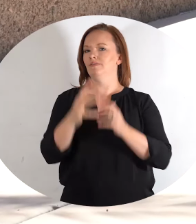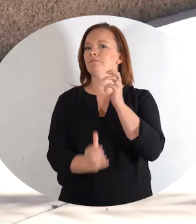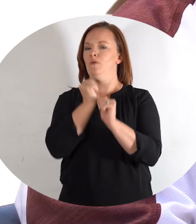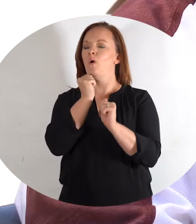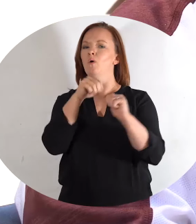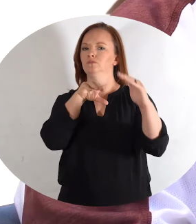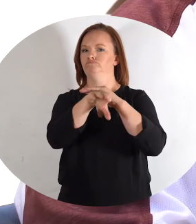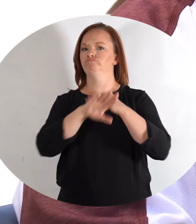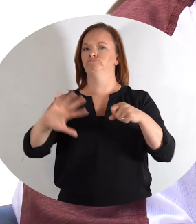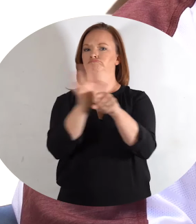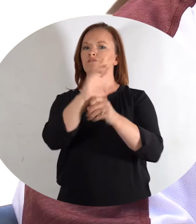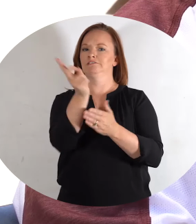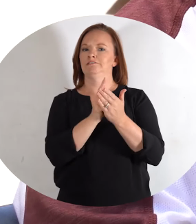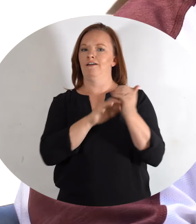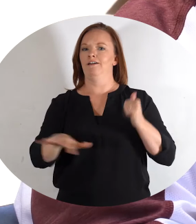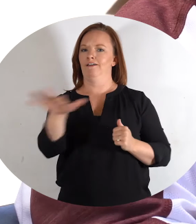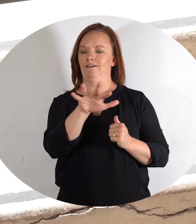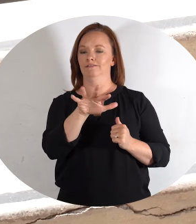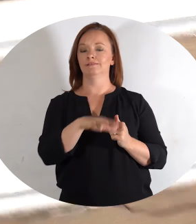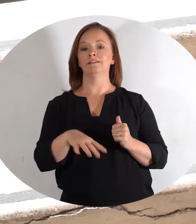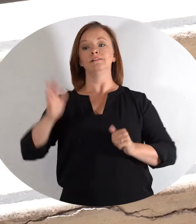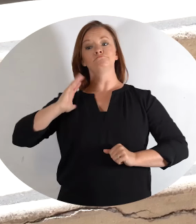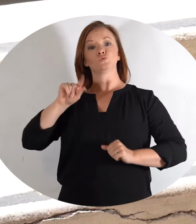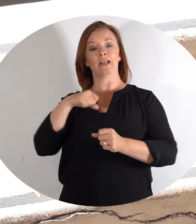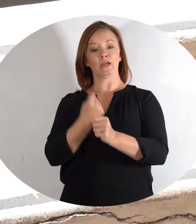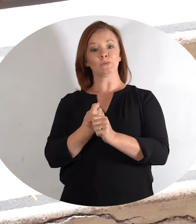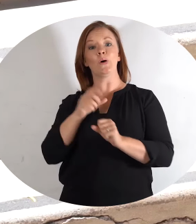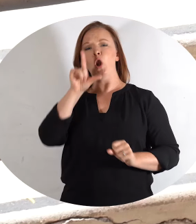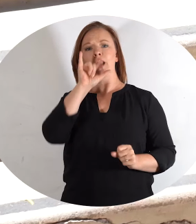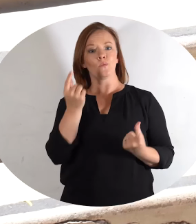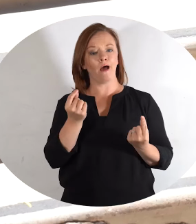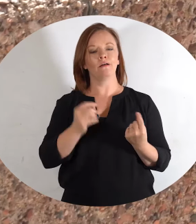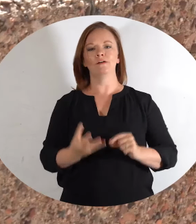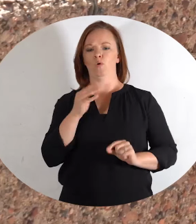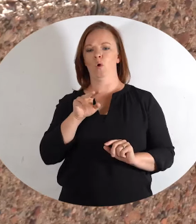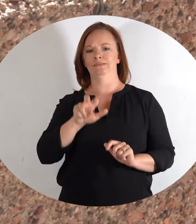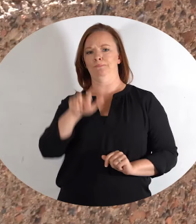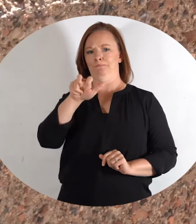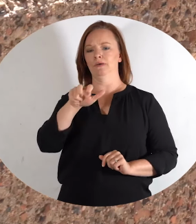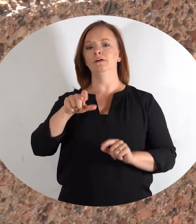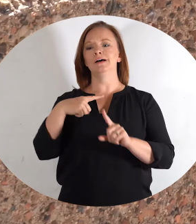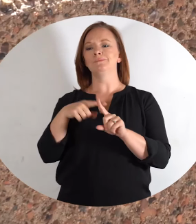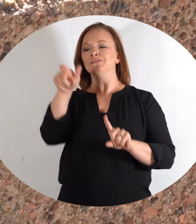When I went to school here 20 years ago, that was a set of stairs, about four steps, and a rickety handrail.